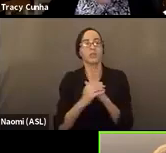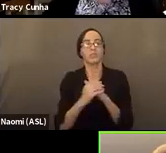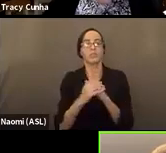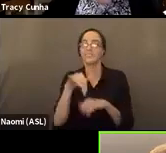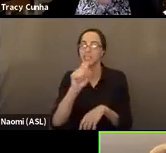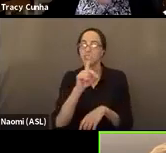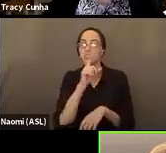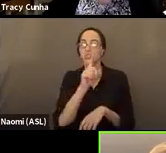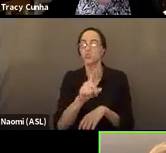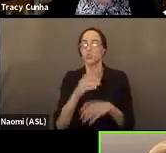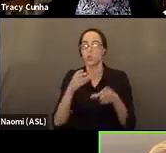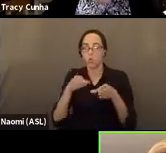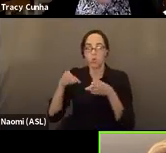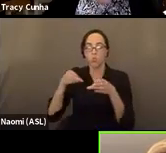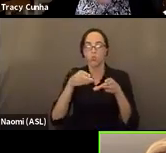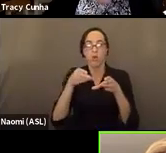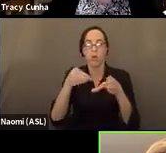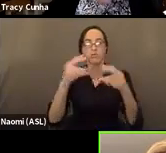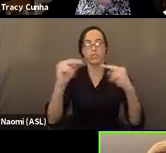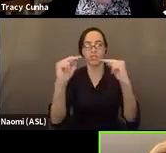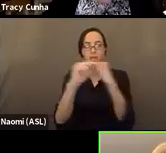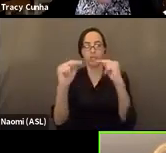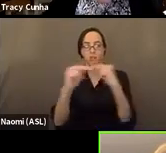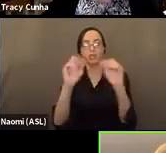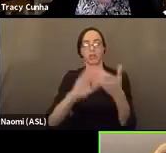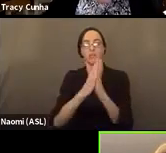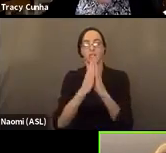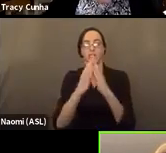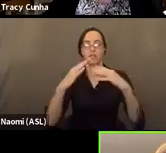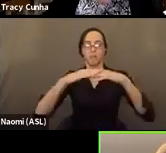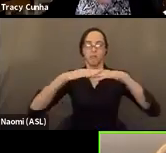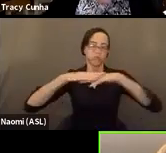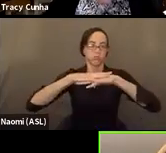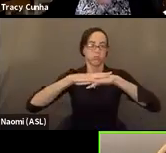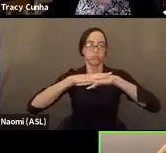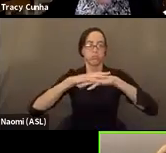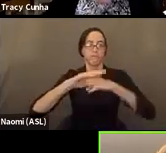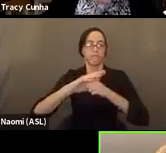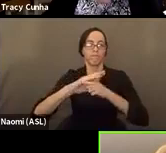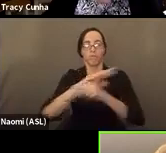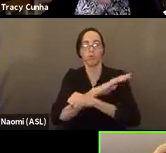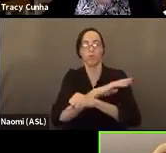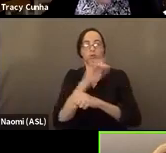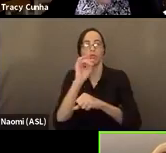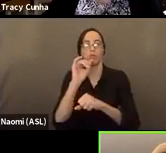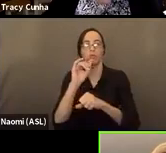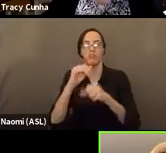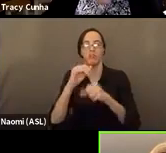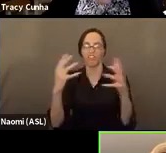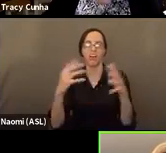very much tangled up in terms of a large-scale evacuation so go ahead and evacuate when you